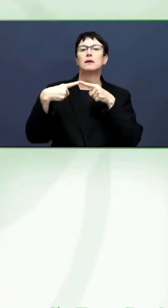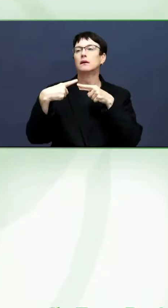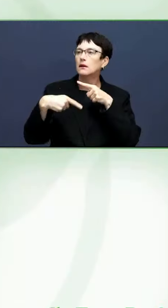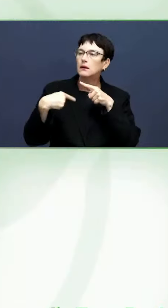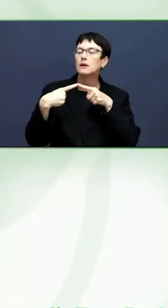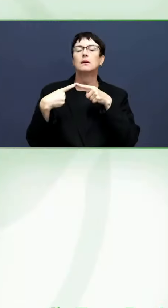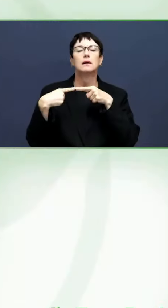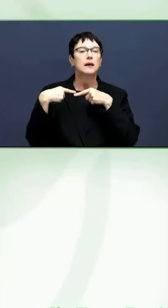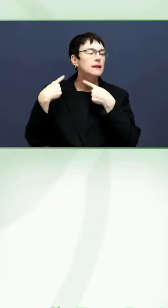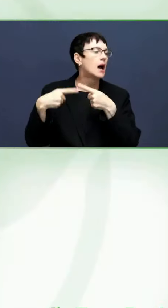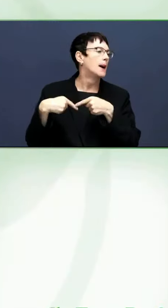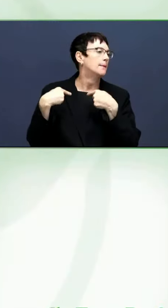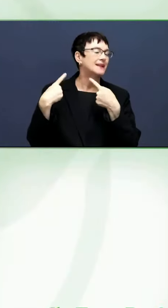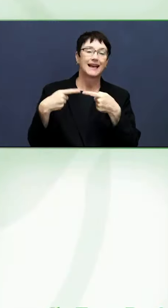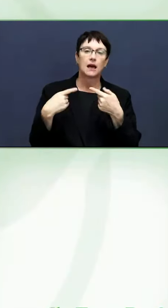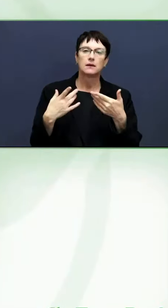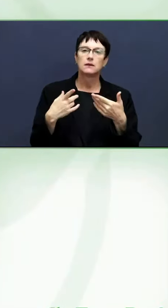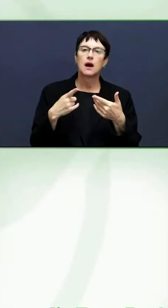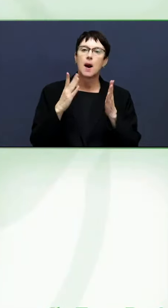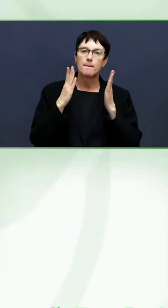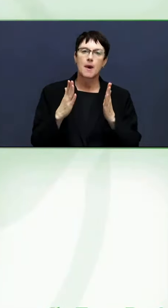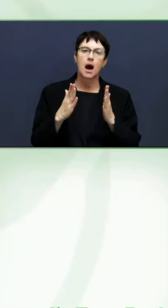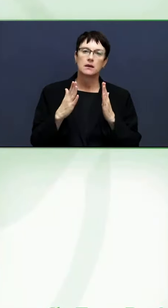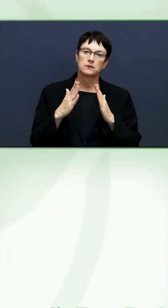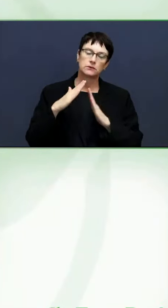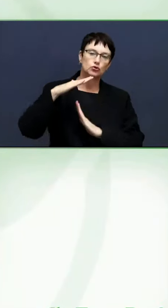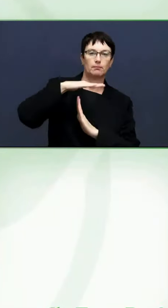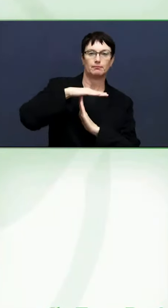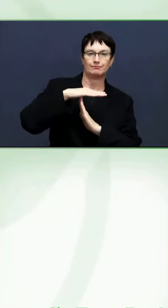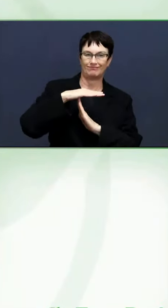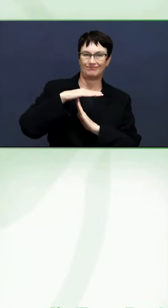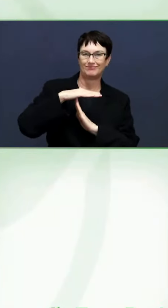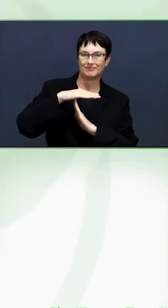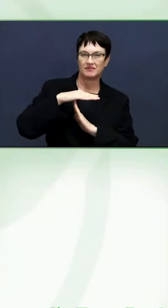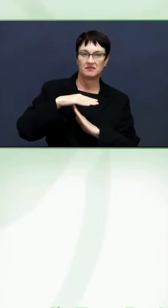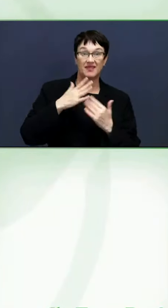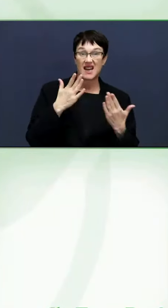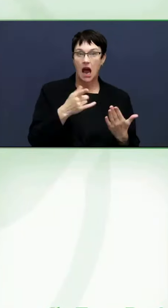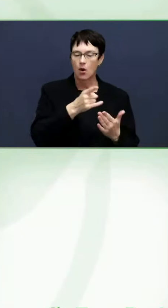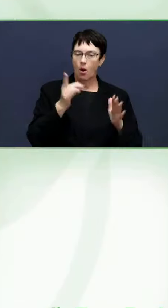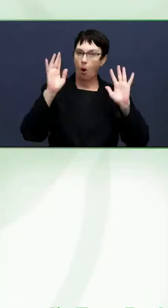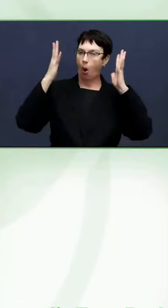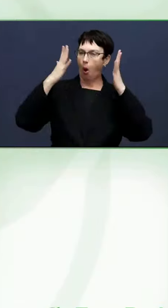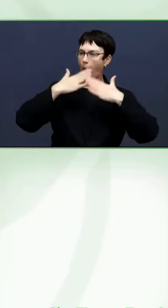wow generative AI, text-to-speech, image capturing,